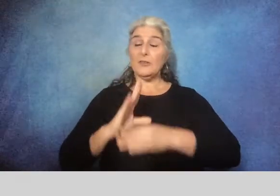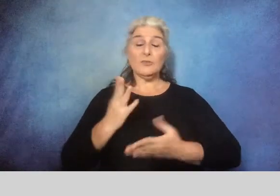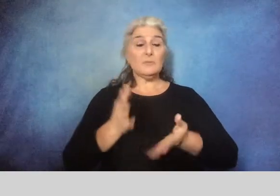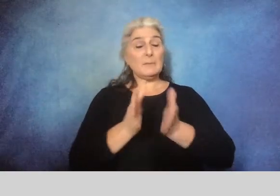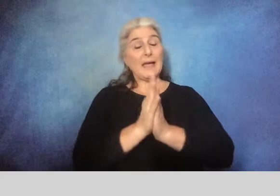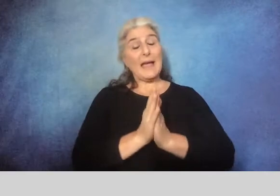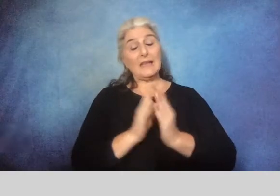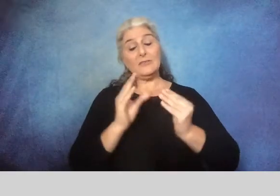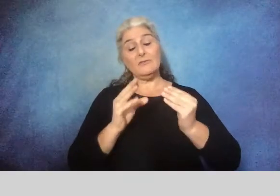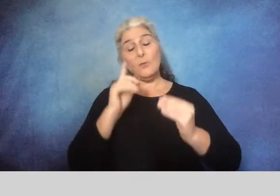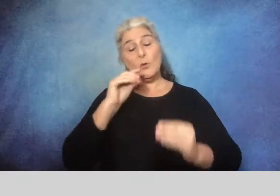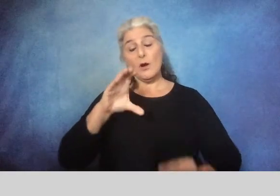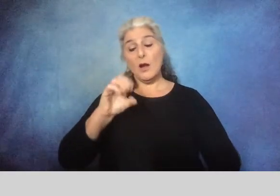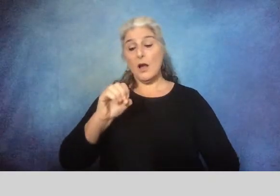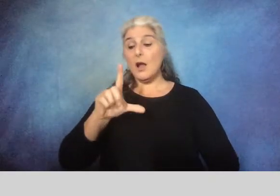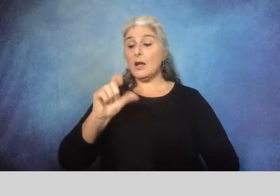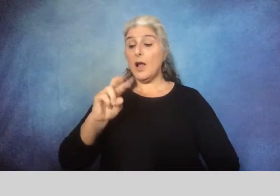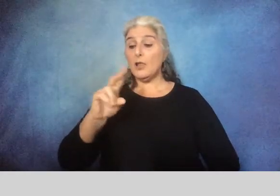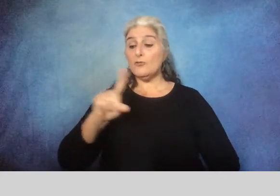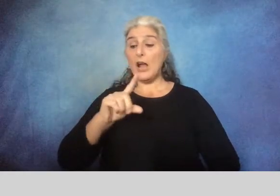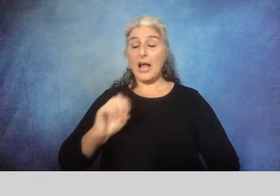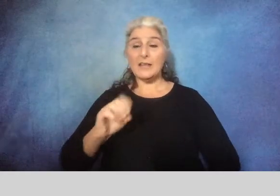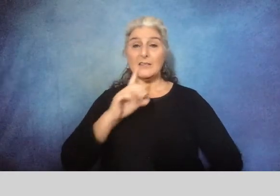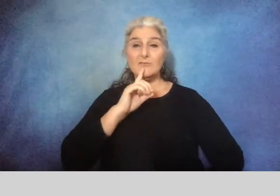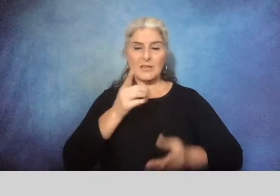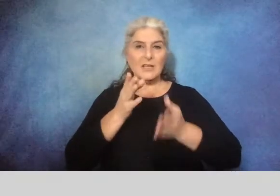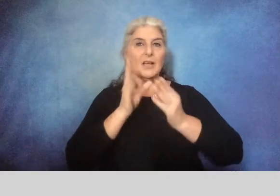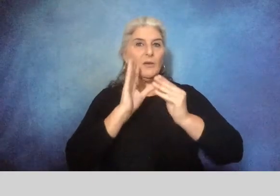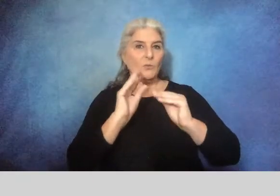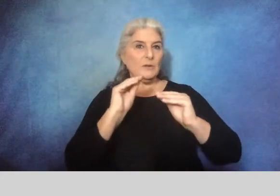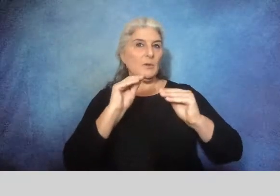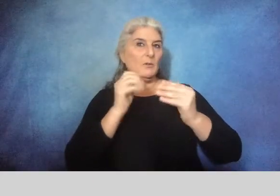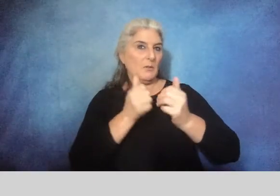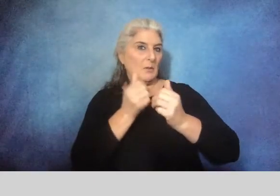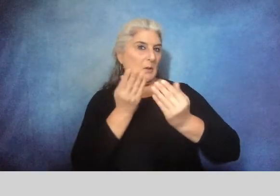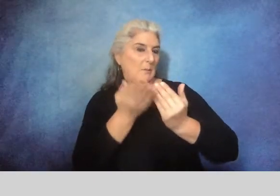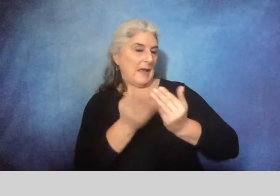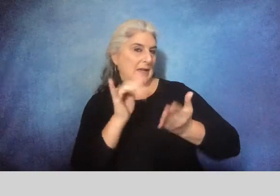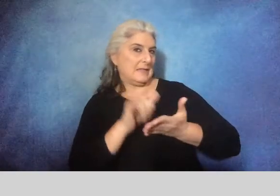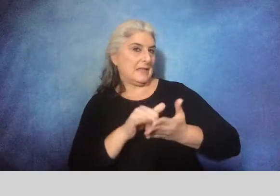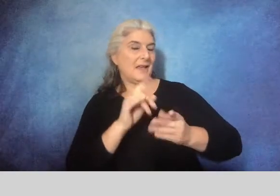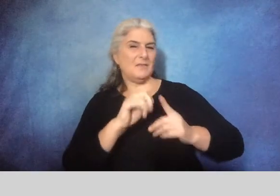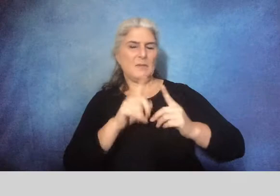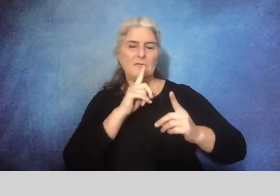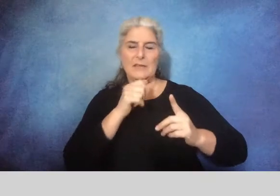we call the colorize function. For the brevity reason, I have not included included the colorized logic.